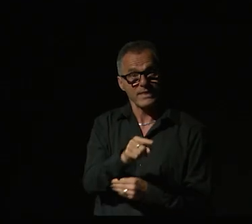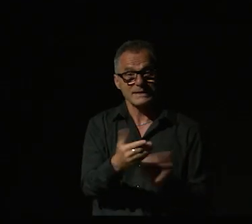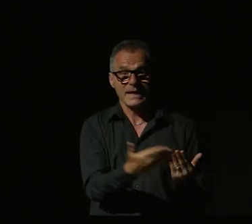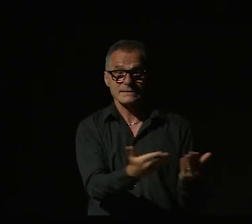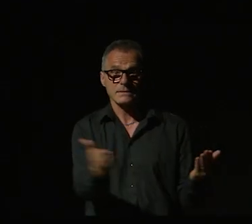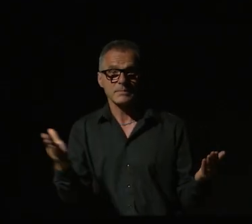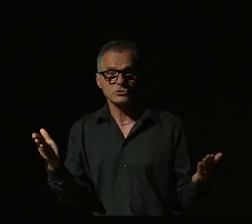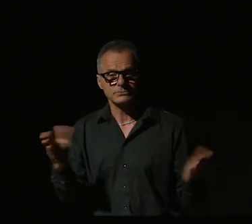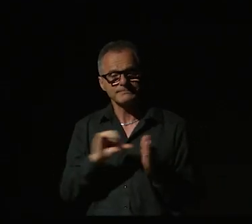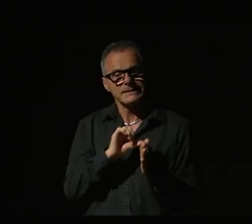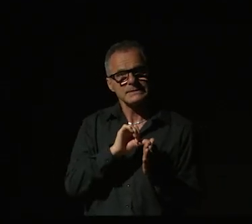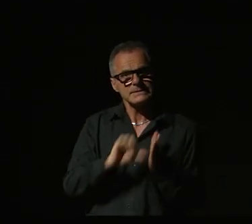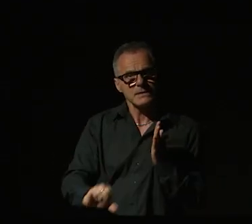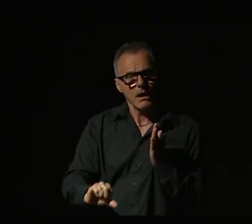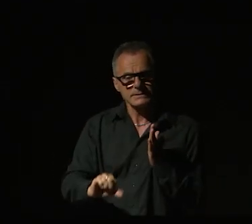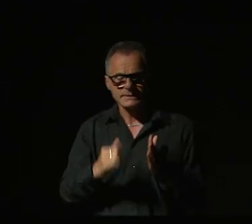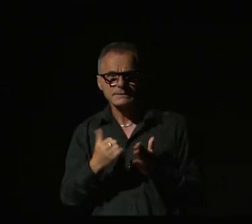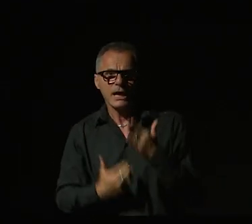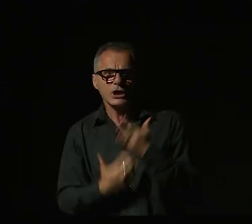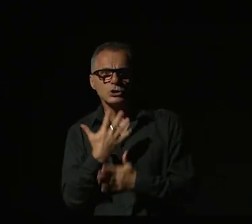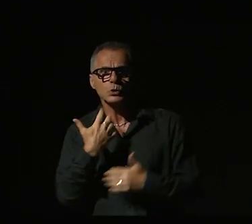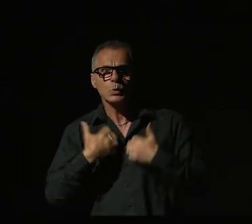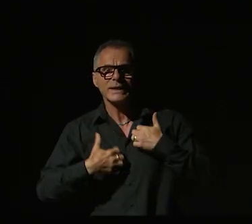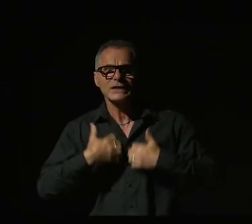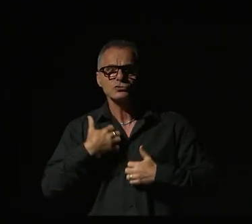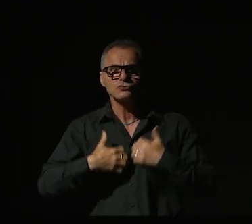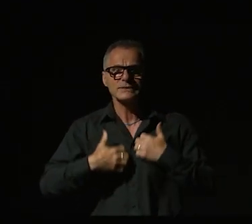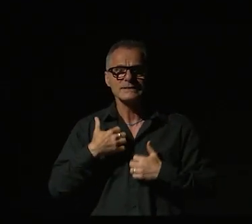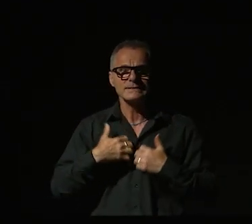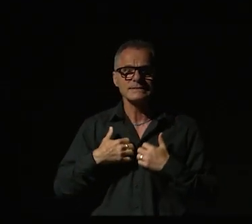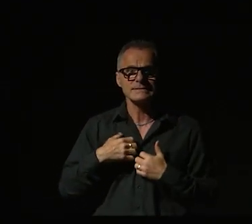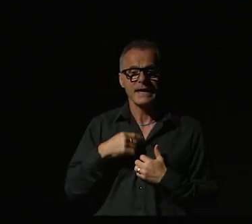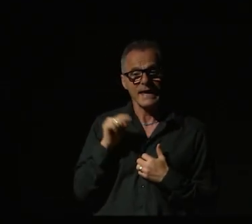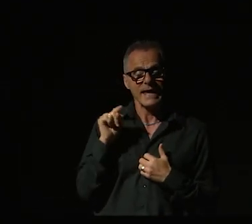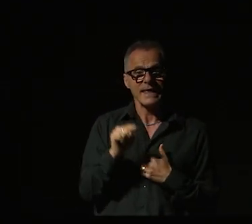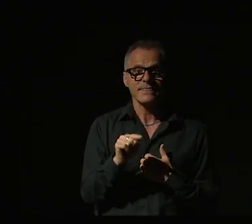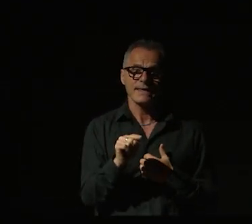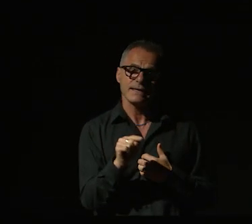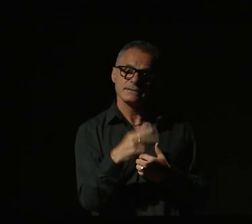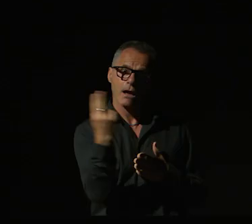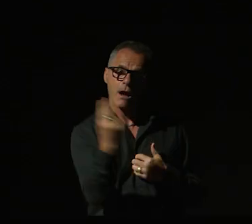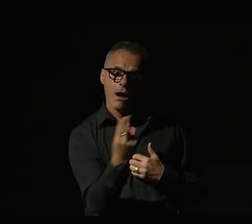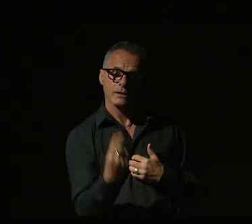really sparked a new interest in the cartoons, the artists, the historic project,